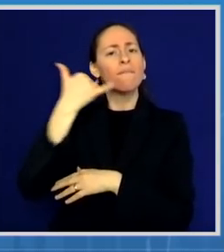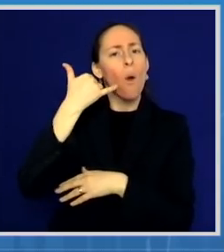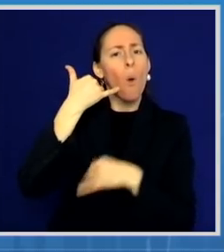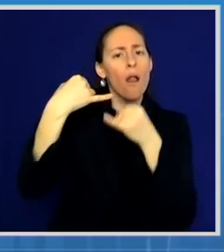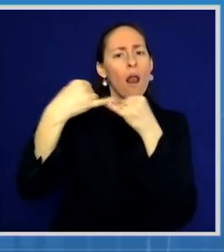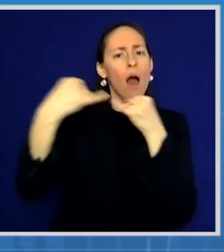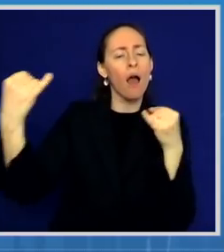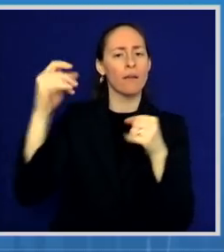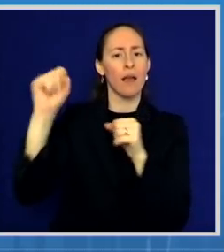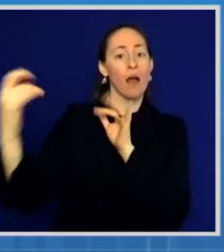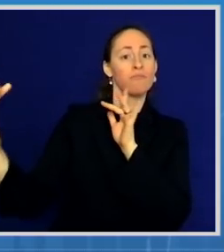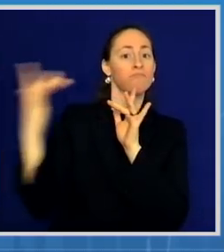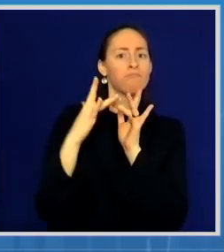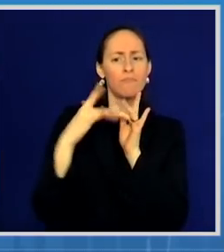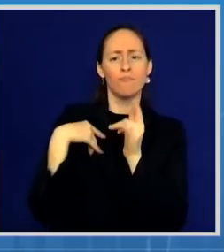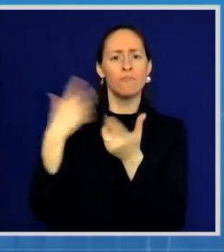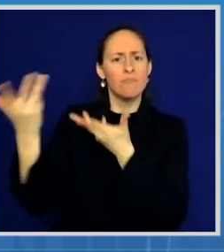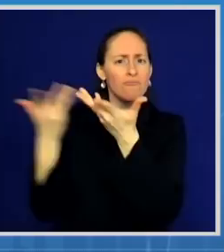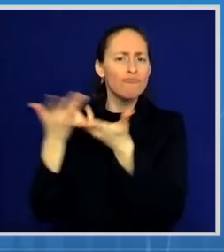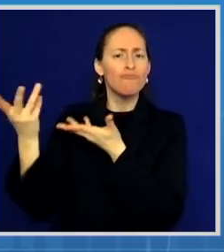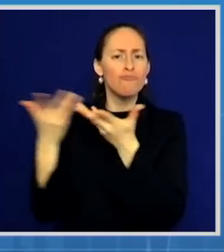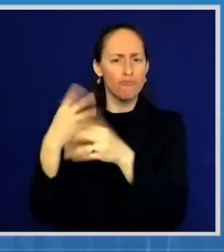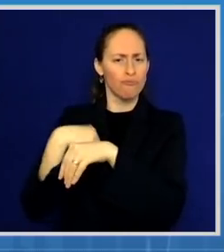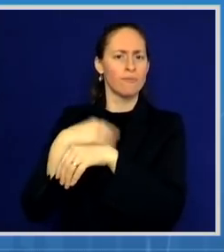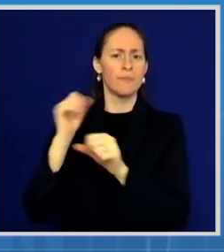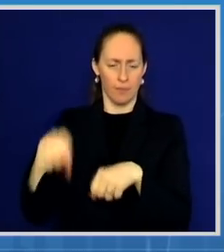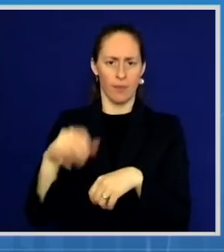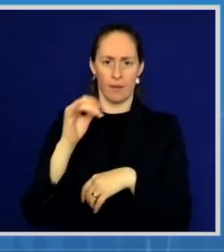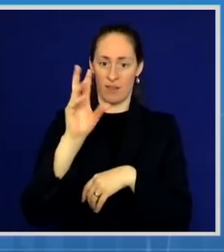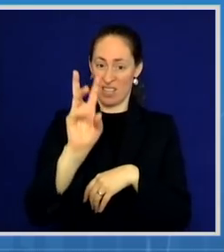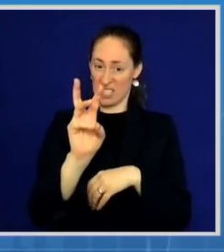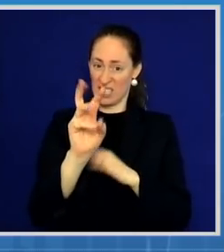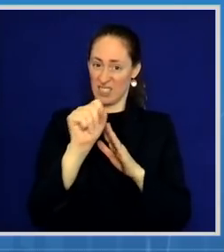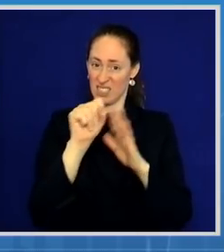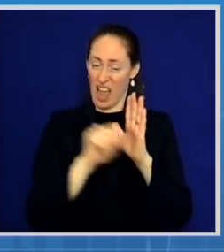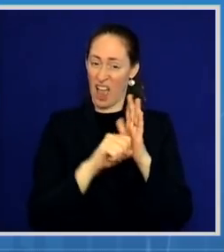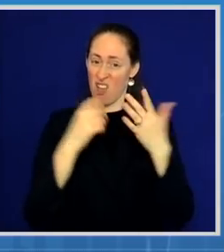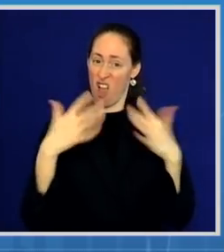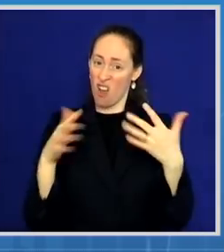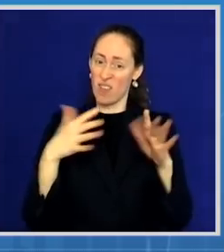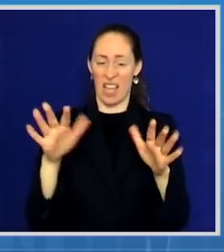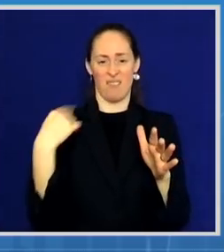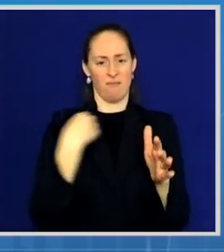in six states to spread factual scientific information. Finally, I want to share with you